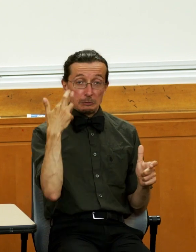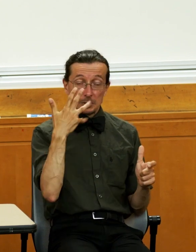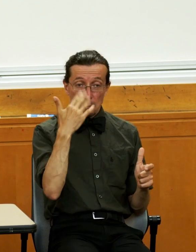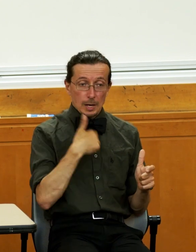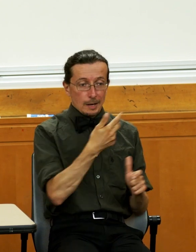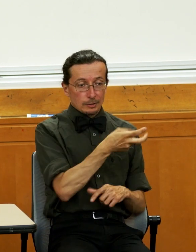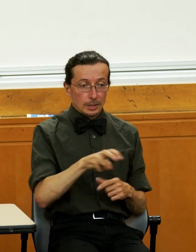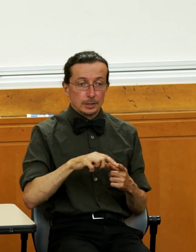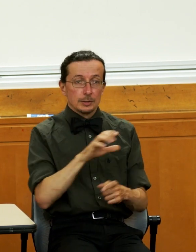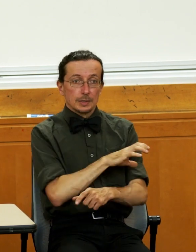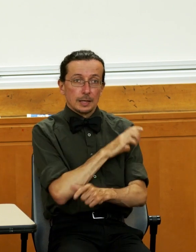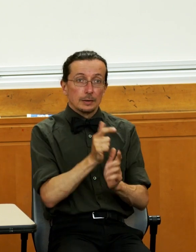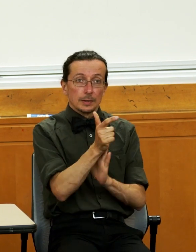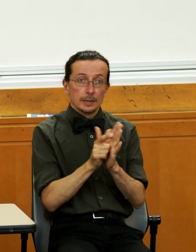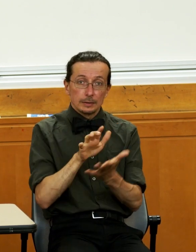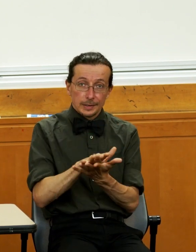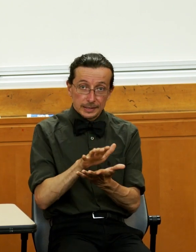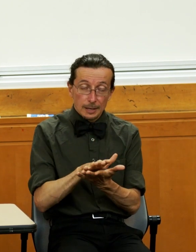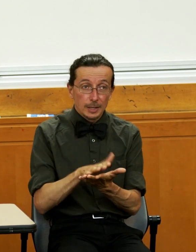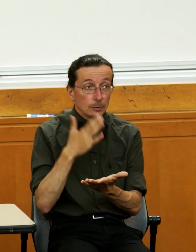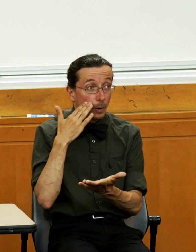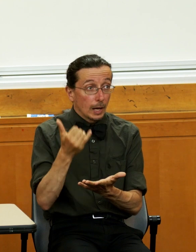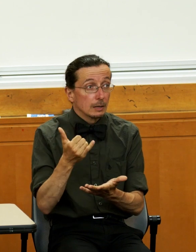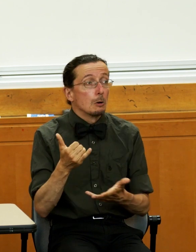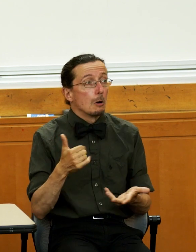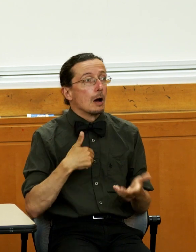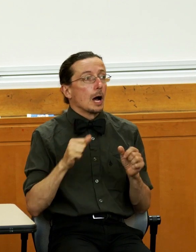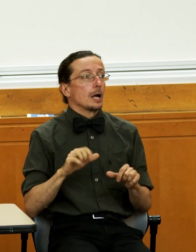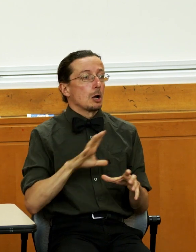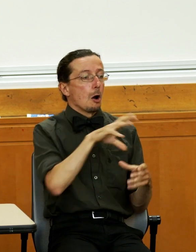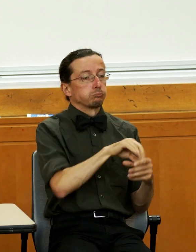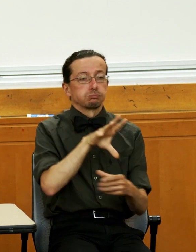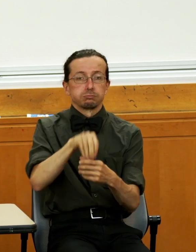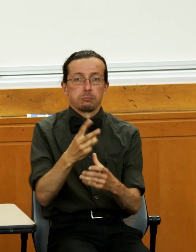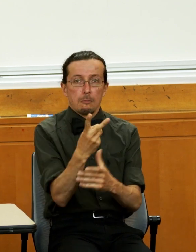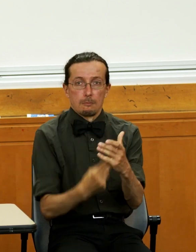clinical legal academia was to have a space where I could do both types of work, in the sense the